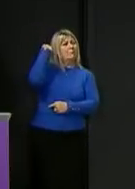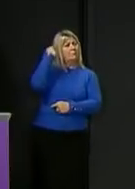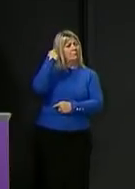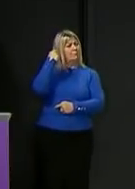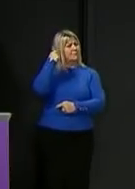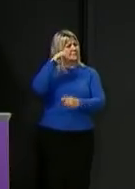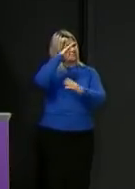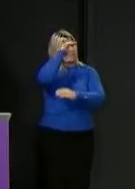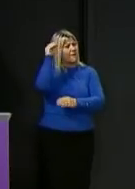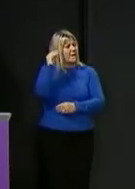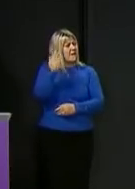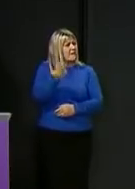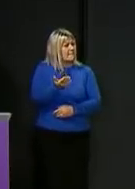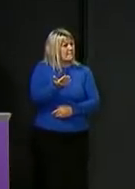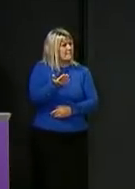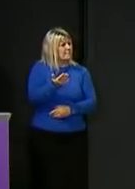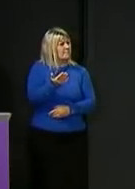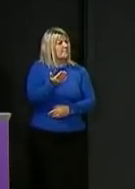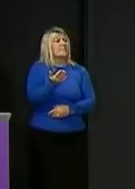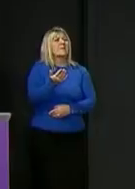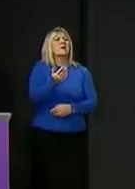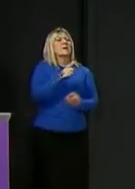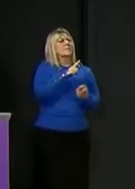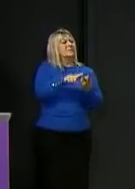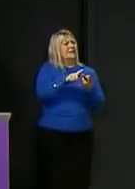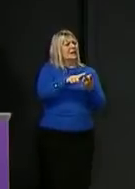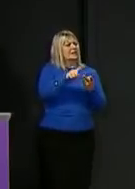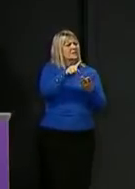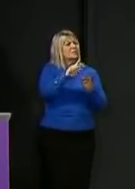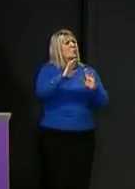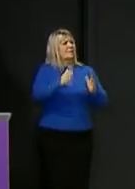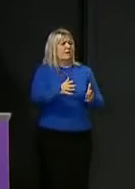without committing to a particular course of action, I was wondering whether today's